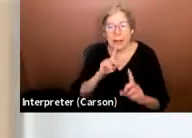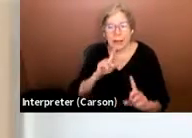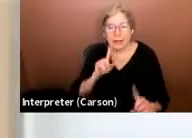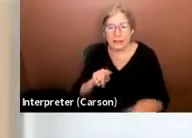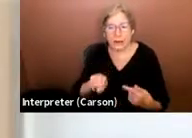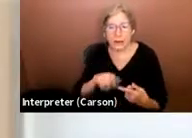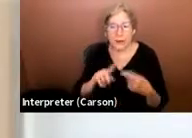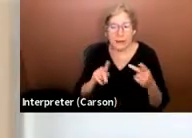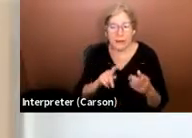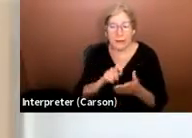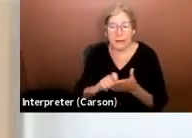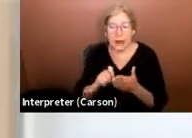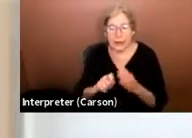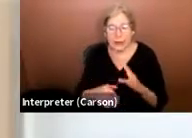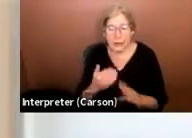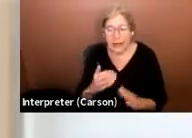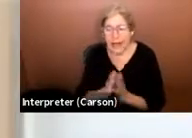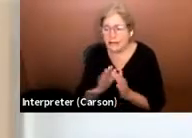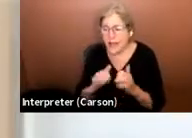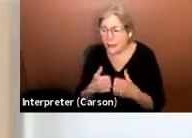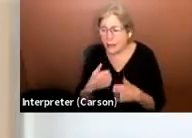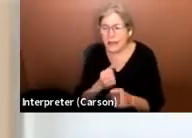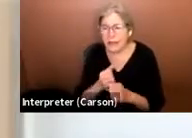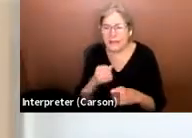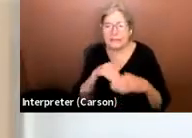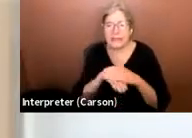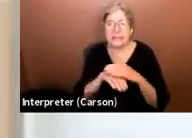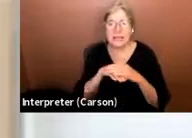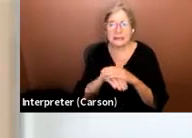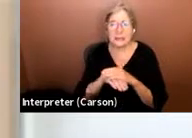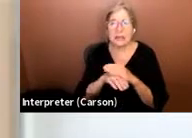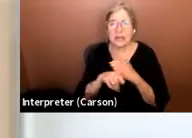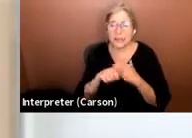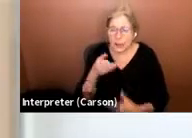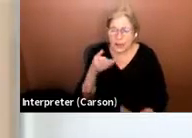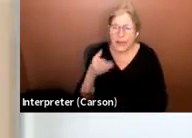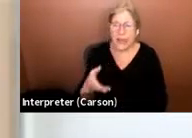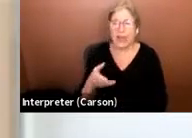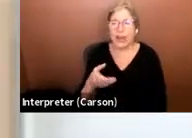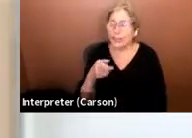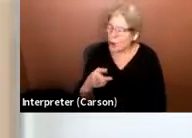write e-mails and ask how do I make this accessible? You are there. You are willing to make it